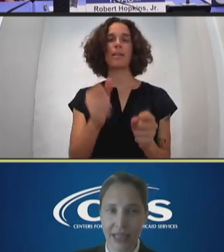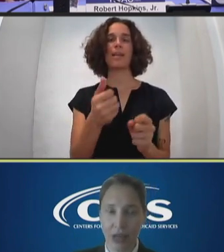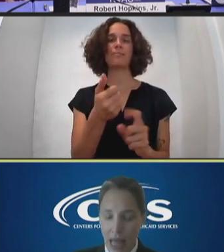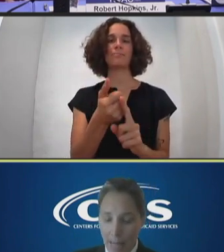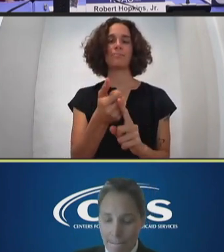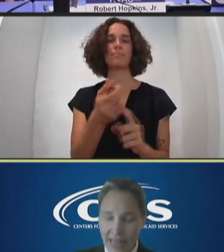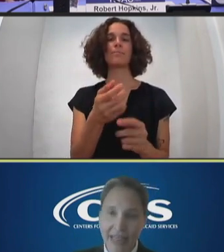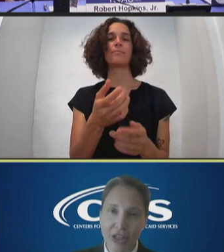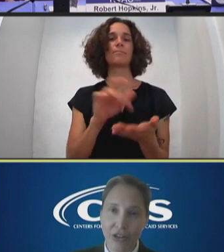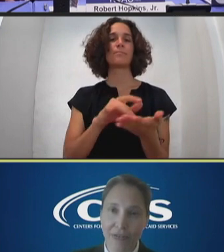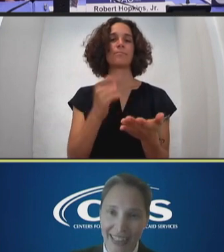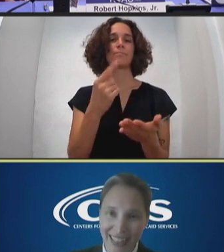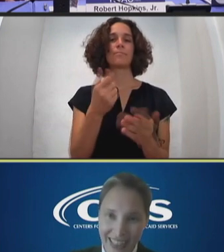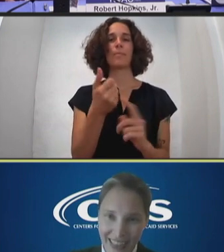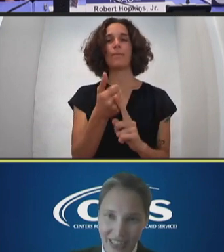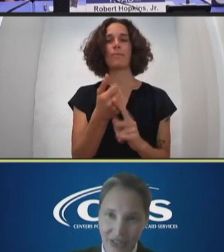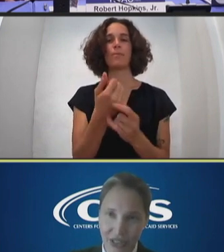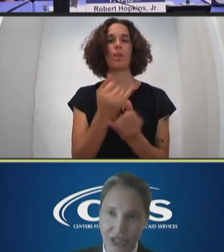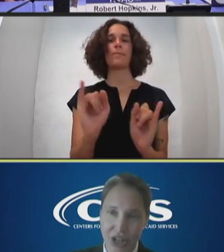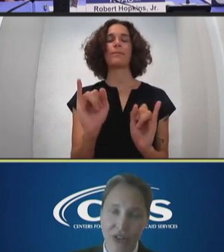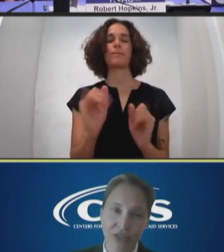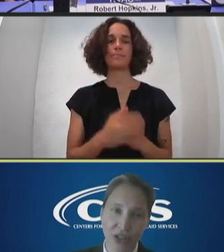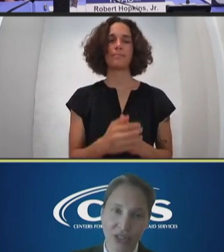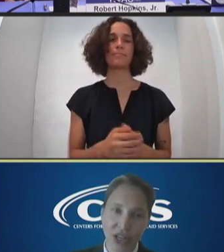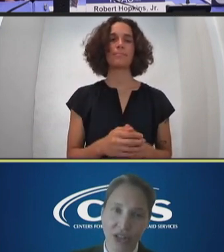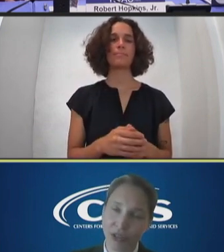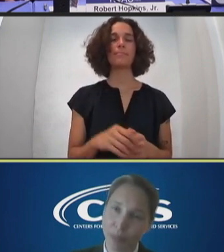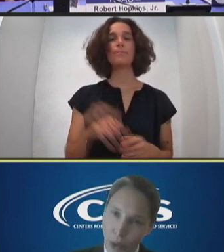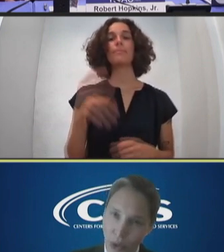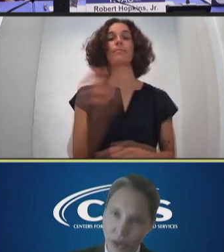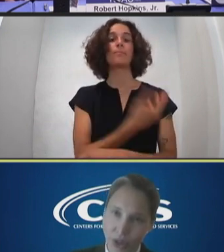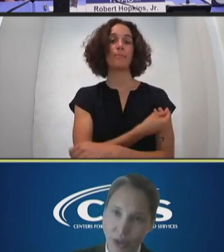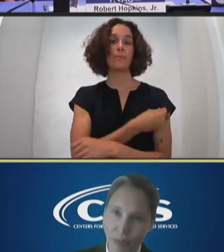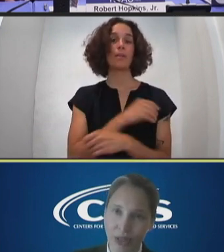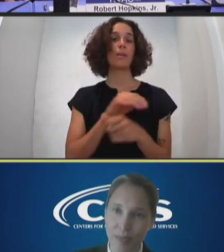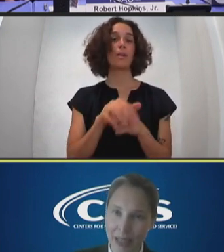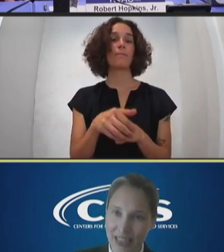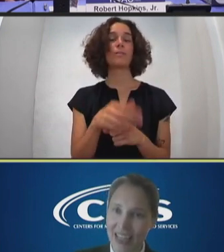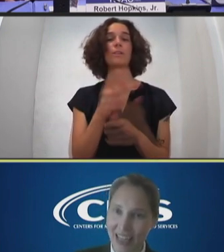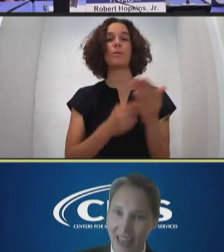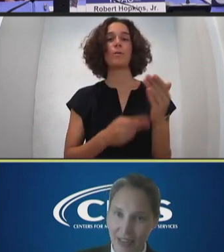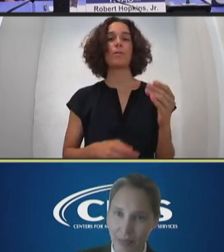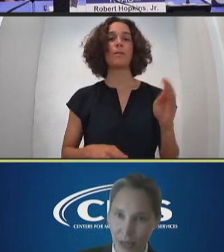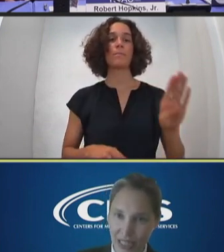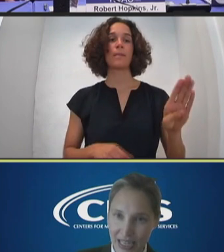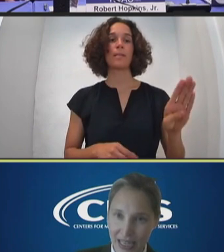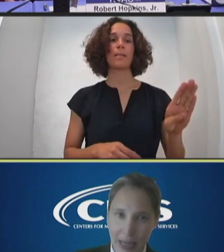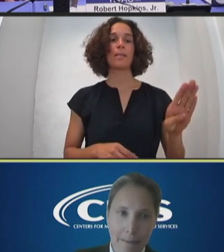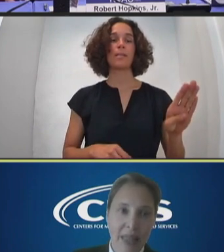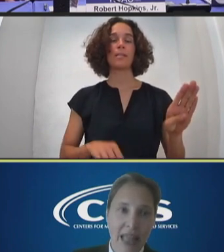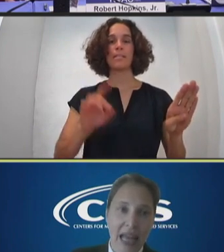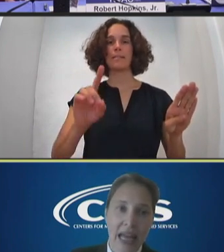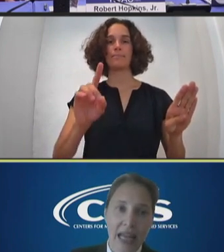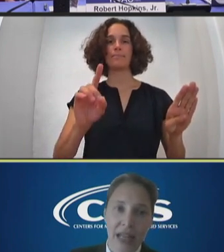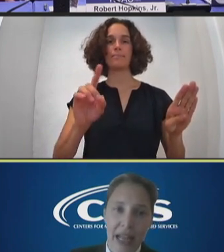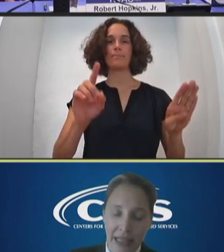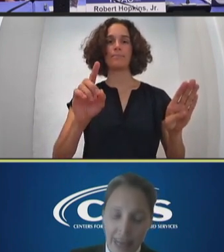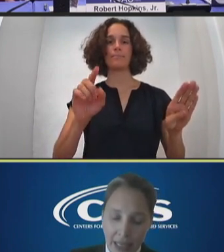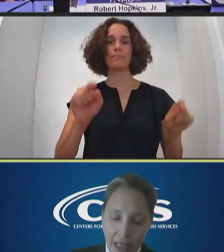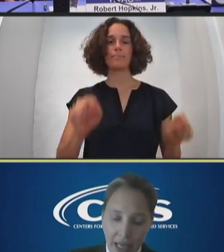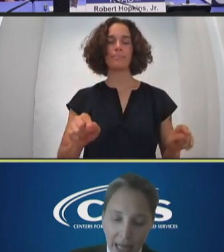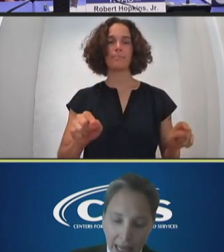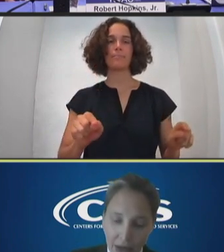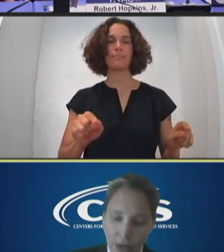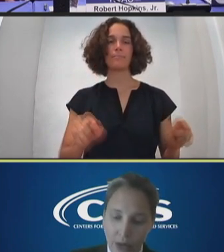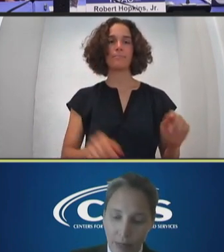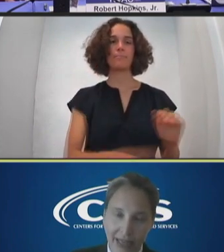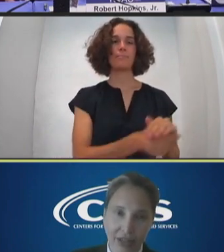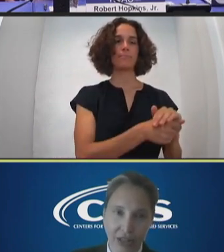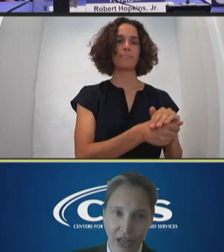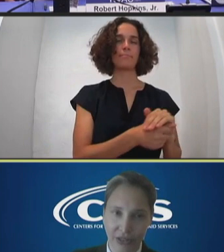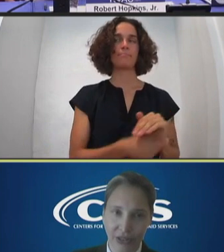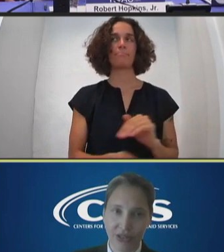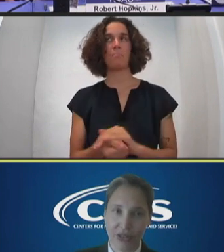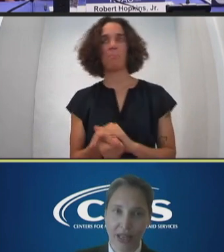Now, Medicare vaccine coverage falls under both Parts B and Part D. And how Medicare covers and